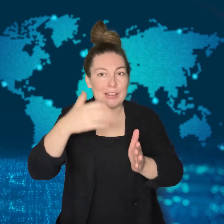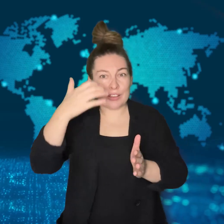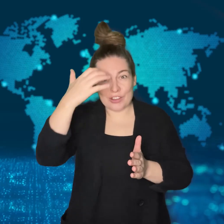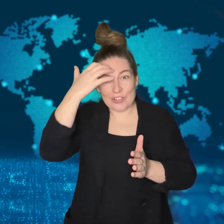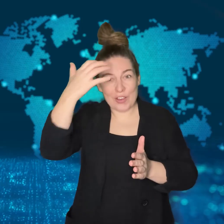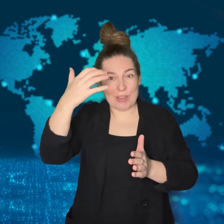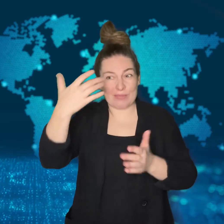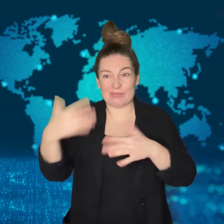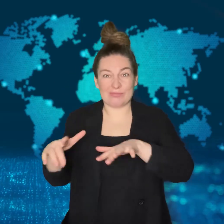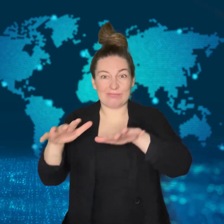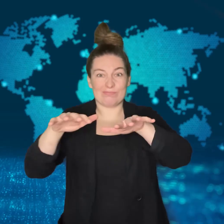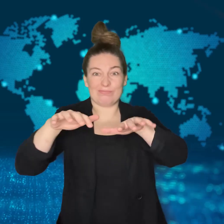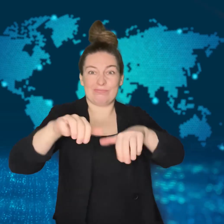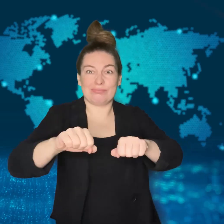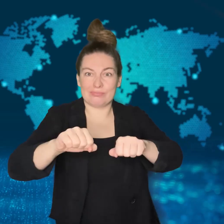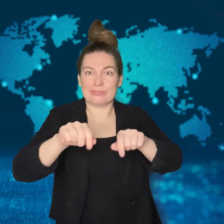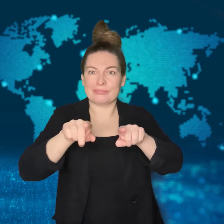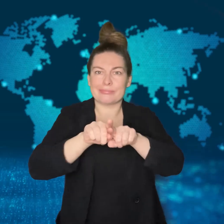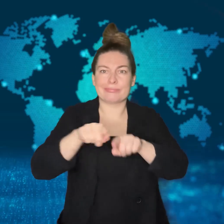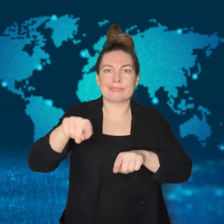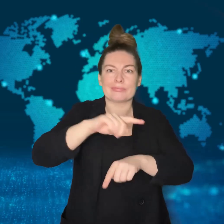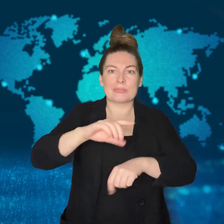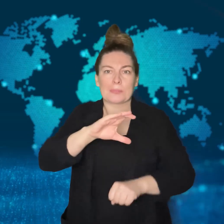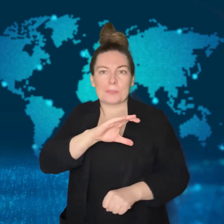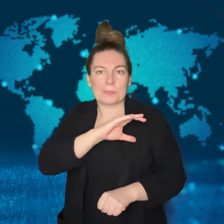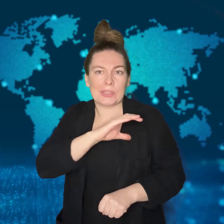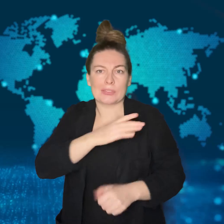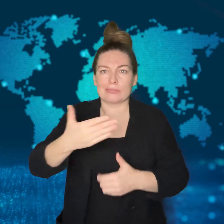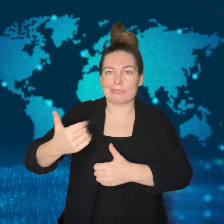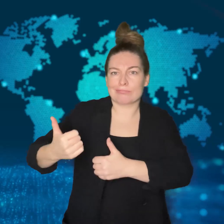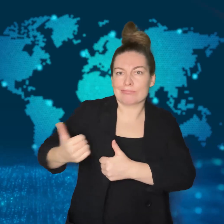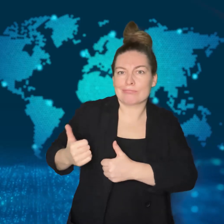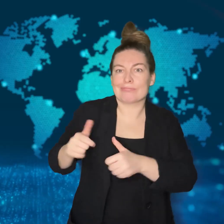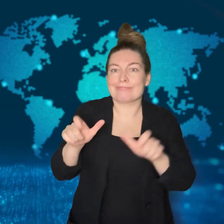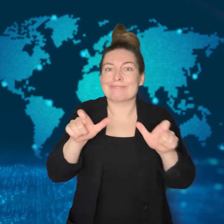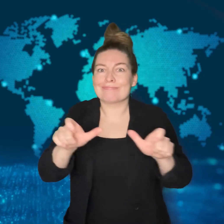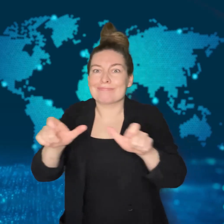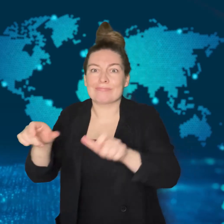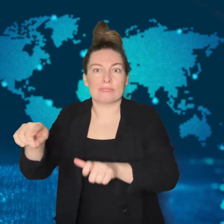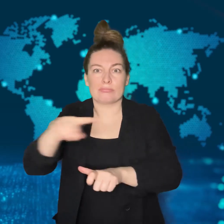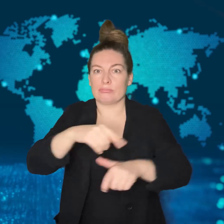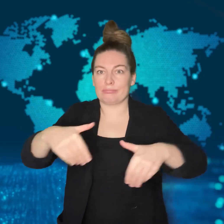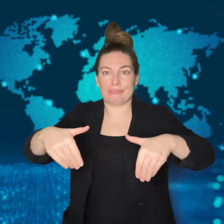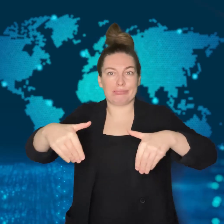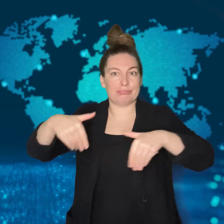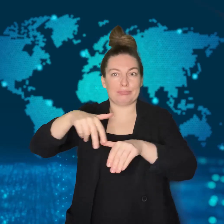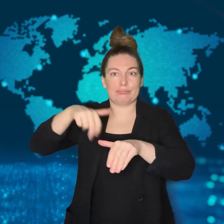the future of the troubled country.